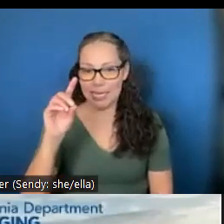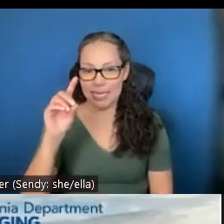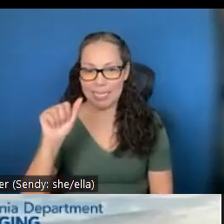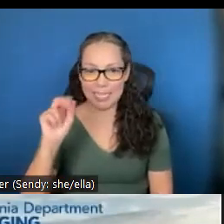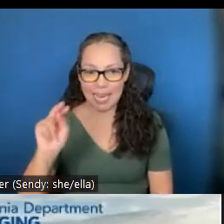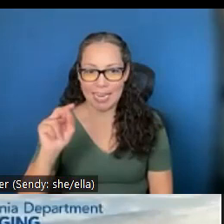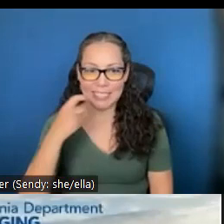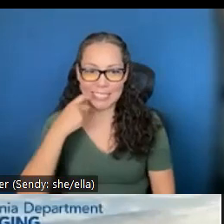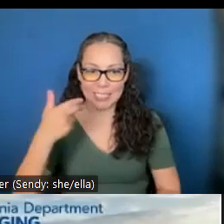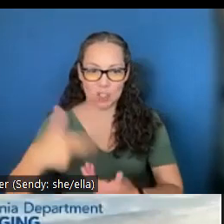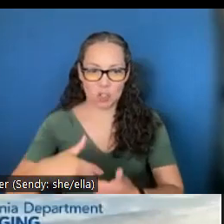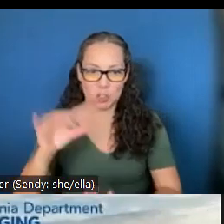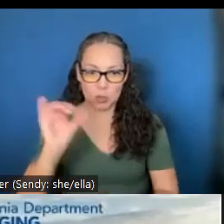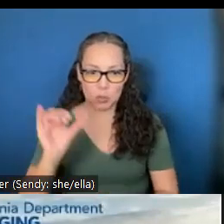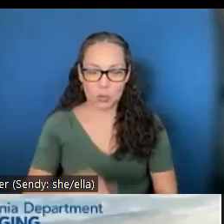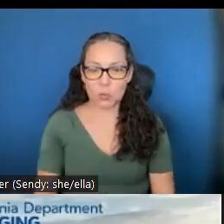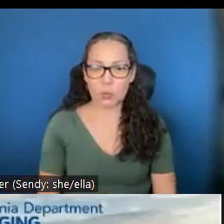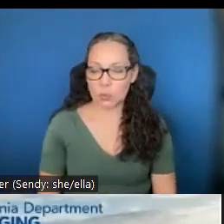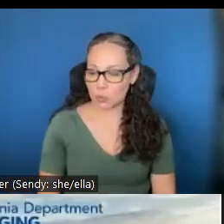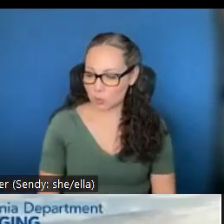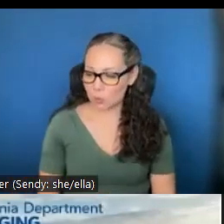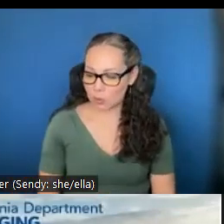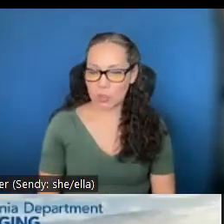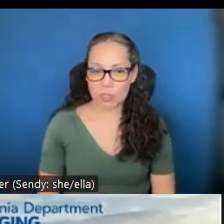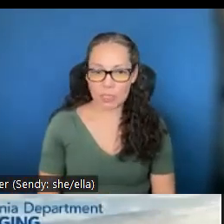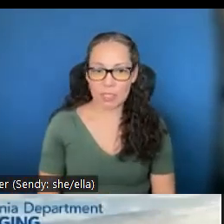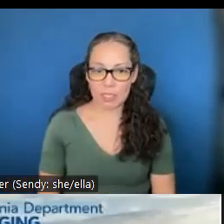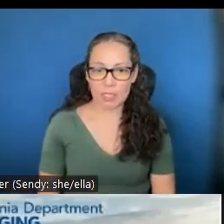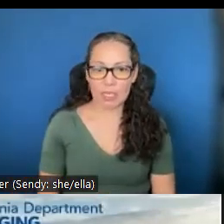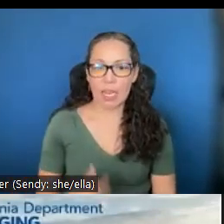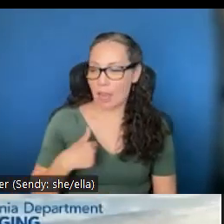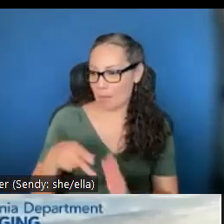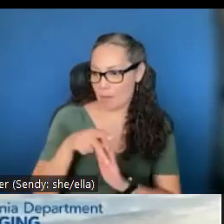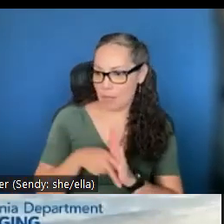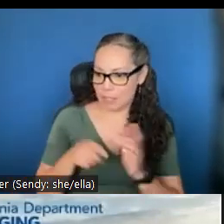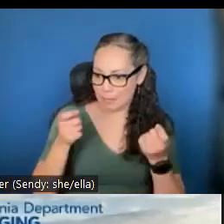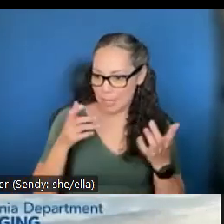good morning everyone Dan oenus cfl's public policy manager perfect thank you Brett thank